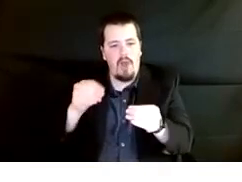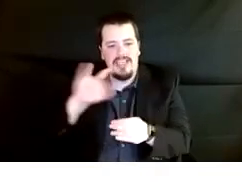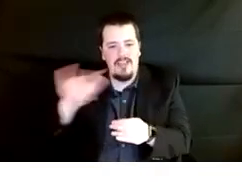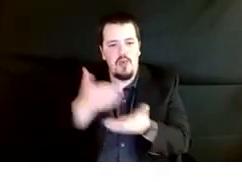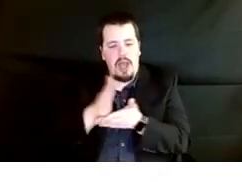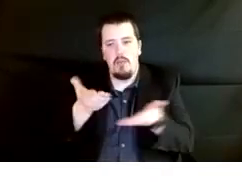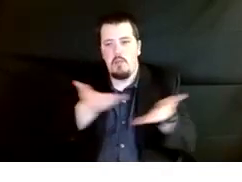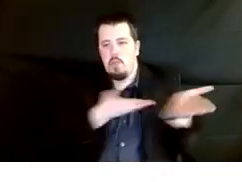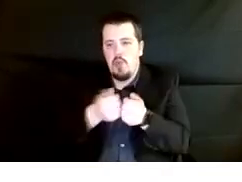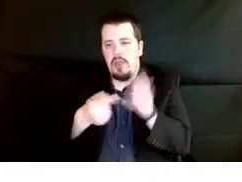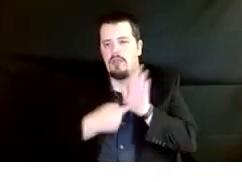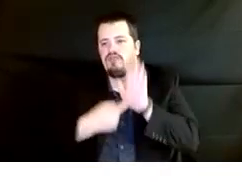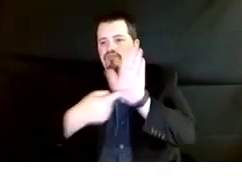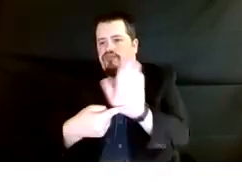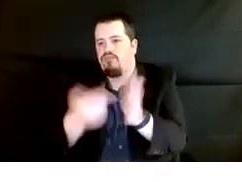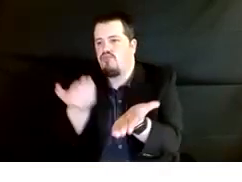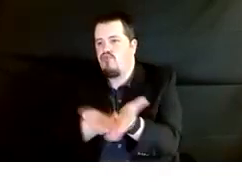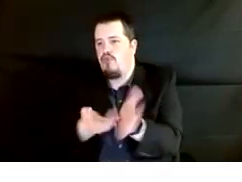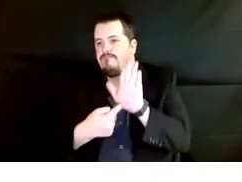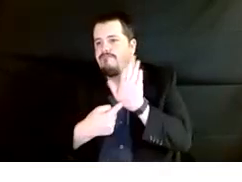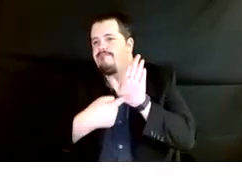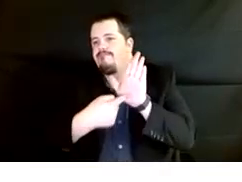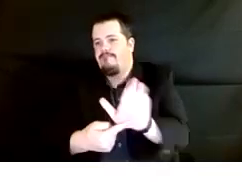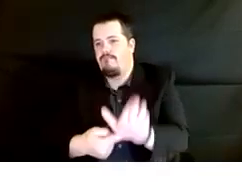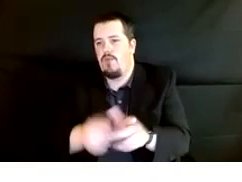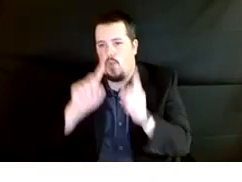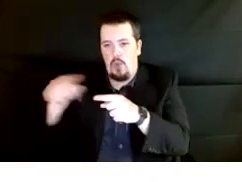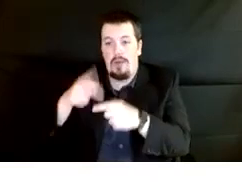a support person or somebody that's gonna be there um because many decision makers are not